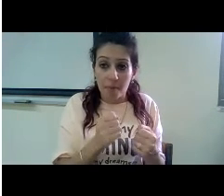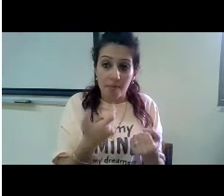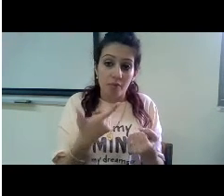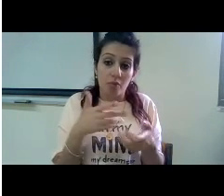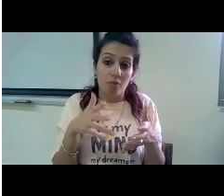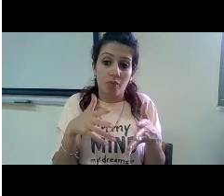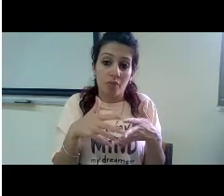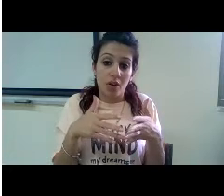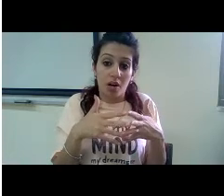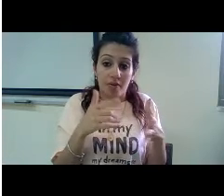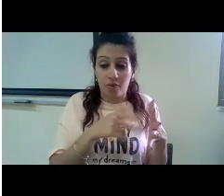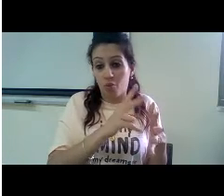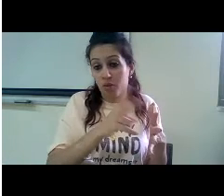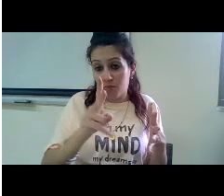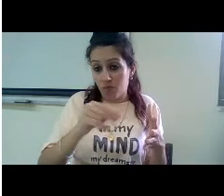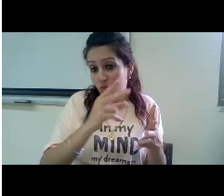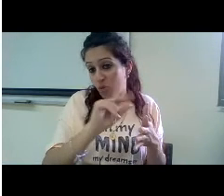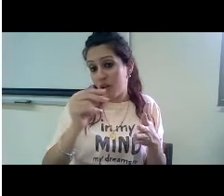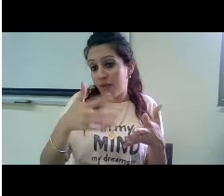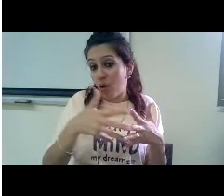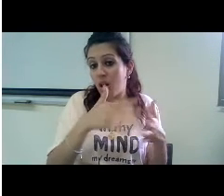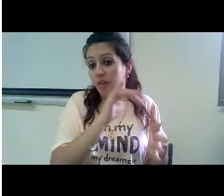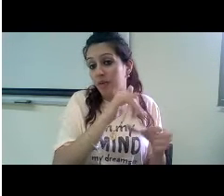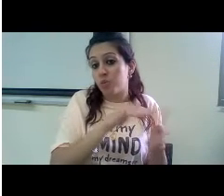They also have to understand what is the role of the school,